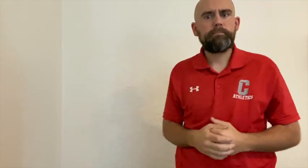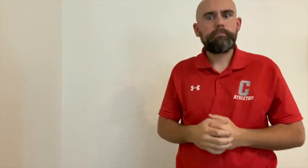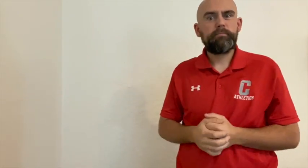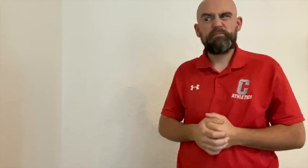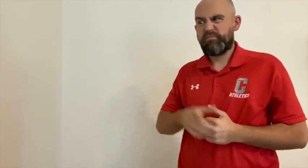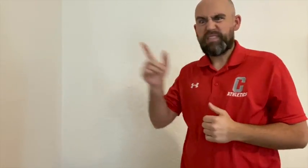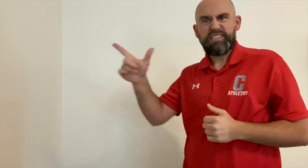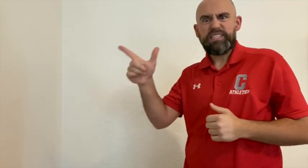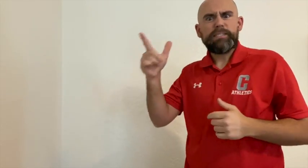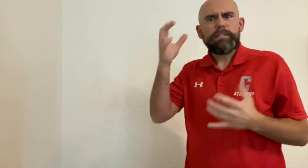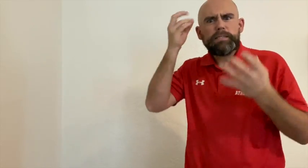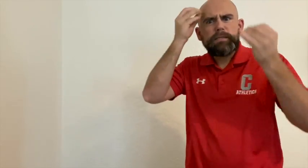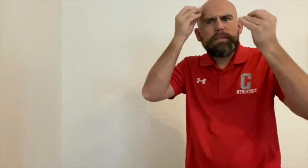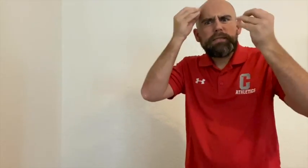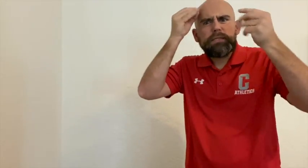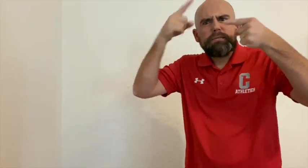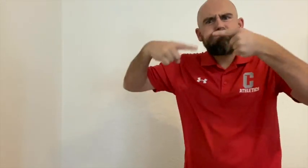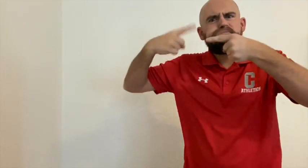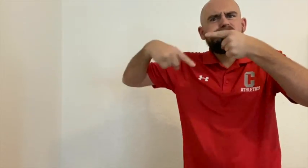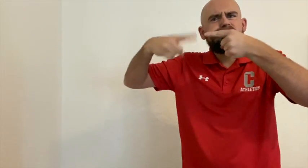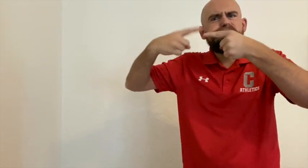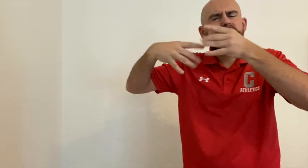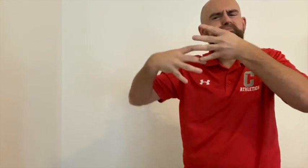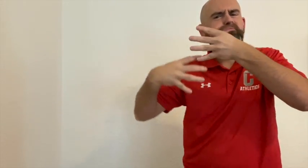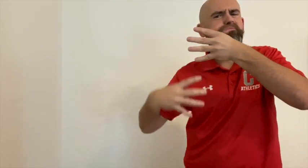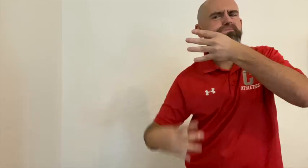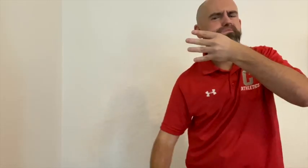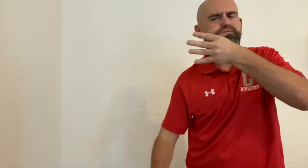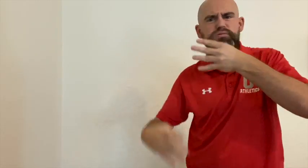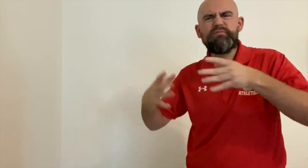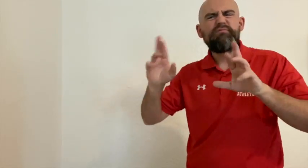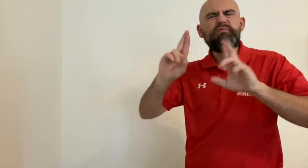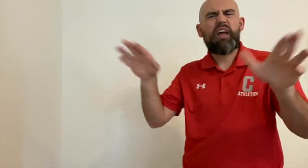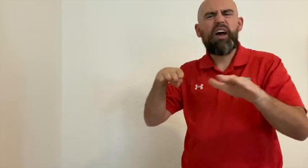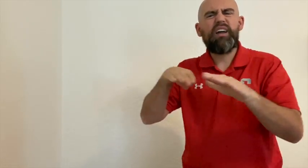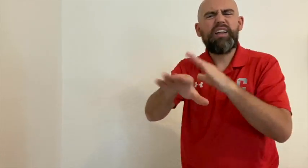thinking about myriad of things before they even get into class.